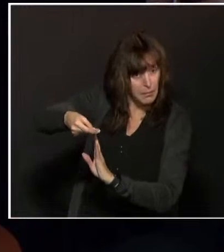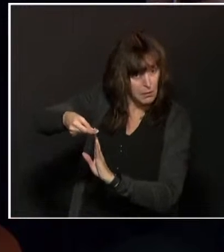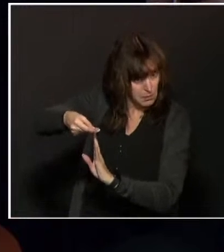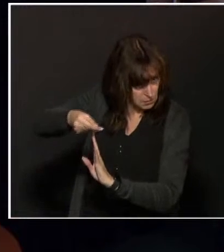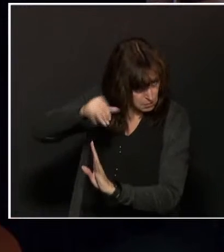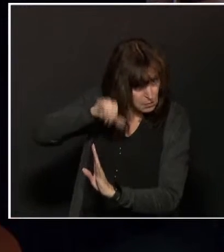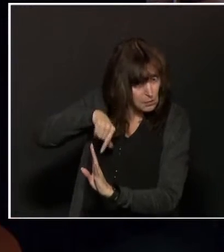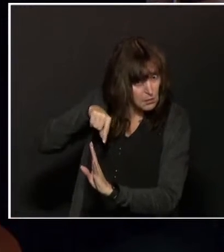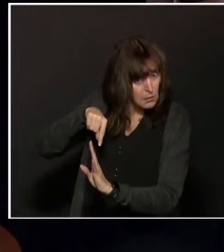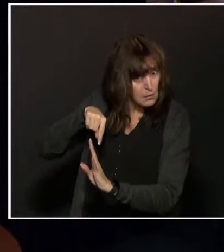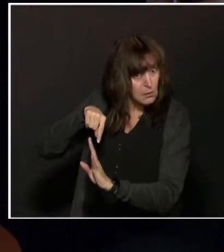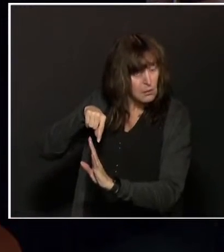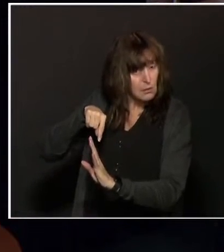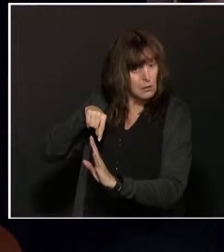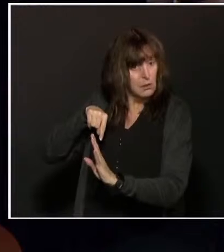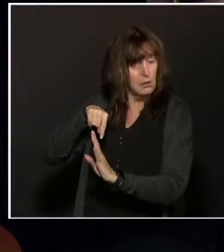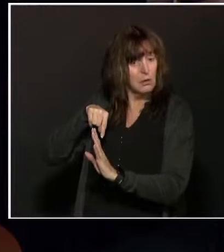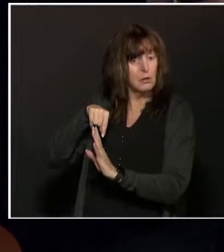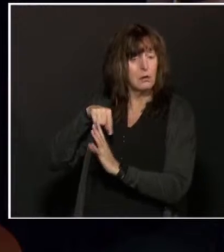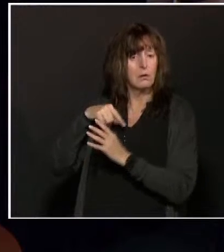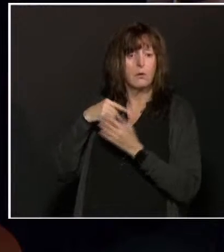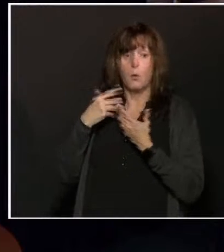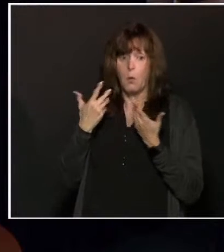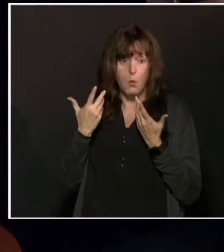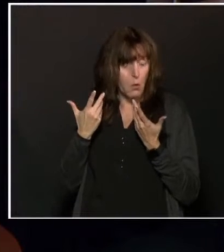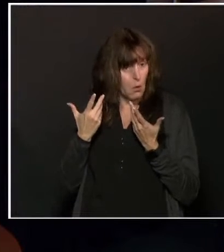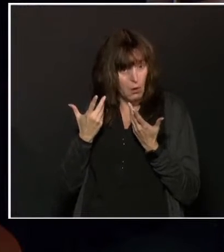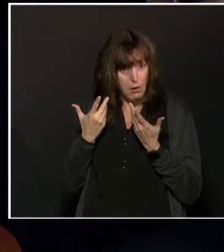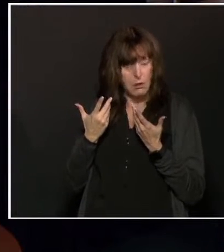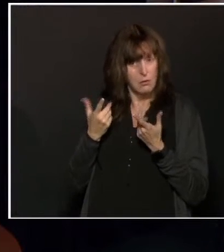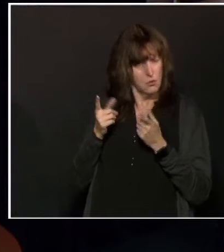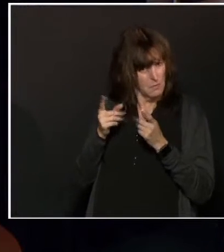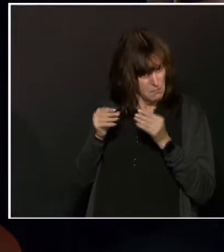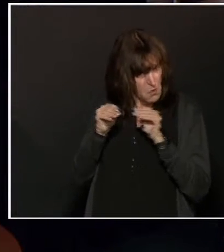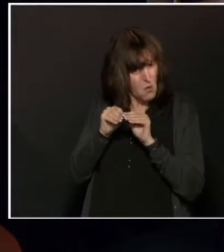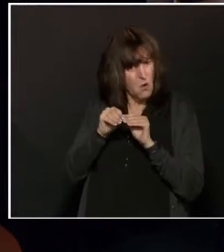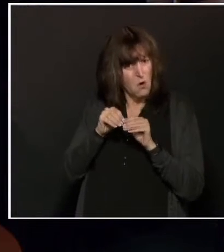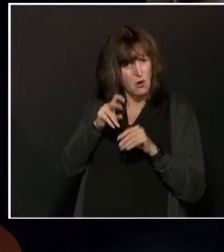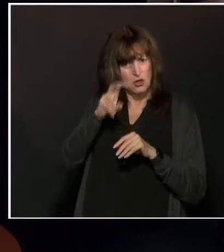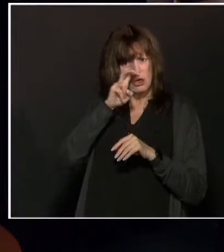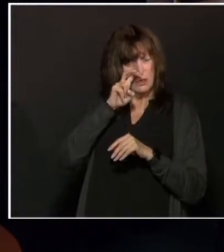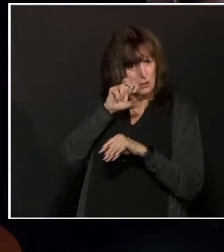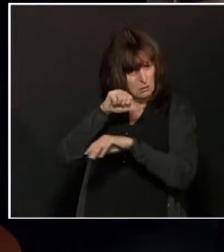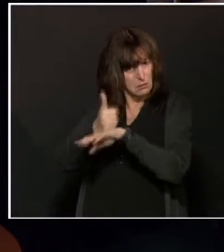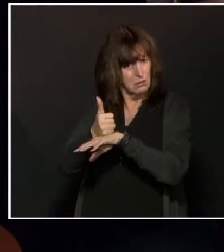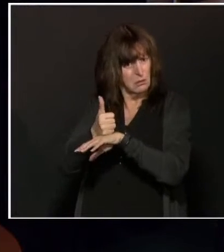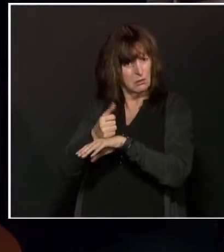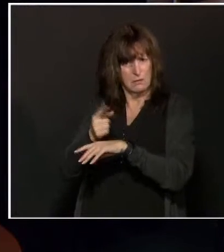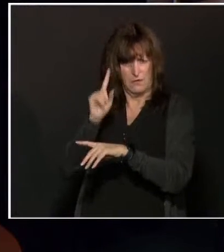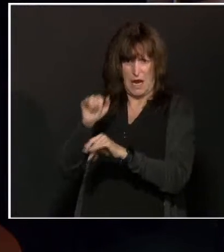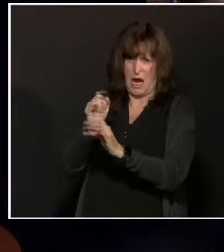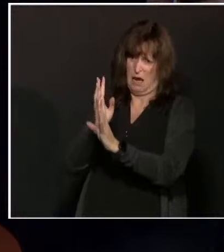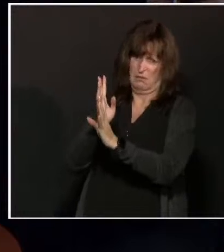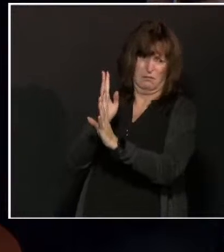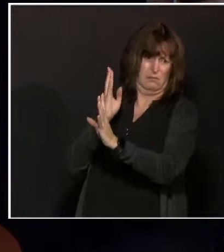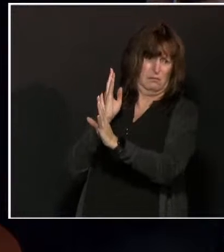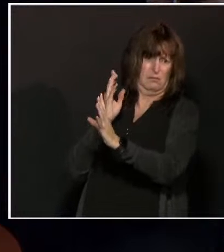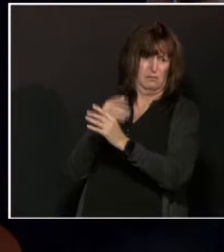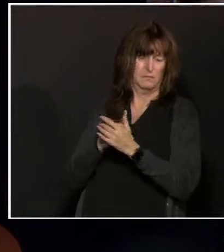OF DIFFERENT DURATIONS OF A HARD LOCKDOWN OF DIFFERENT DURATIONS OF A HARD LOCKDOWN BASED OF DIFFERENT DURATIONS OF A HARD LOCKDOWN BASED ON LOCKDOWN BASED ON WHAT WE SAW IN AUSTIN